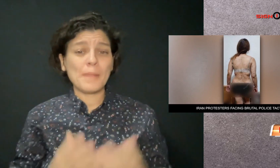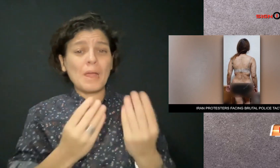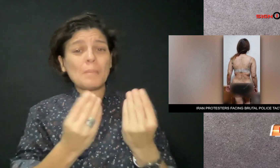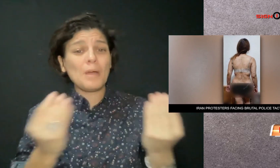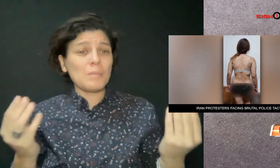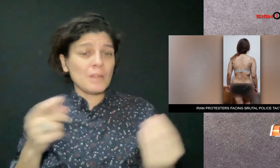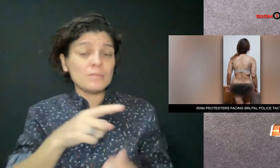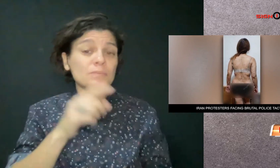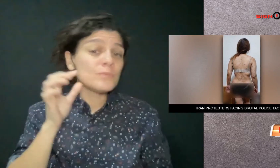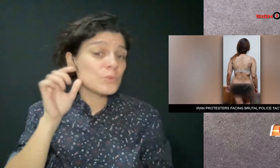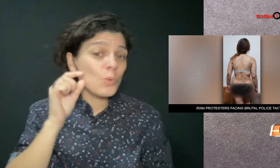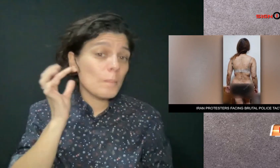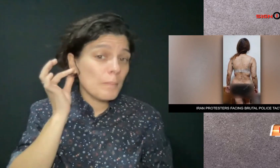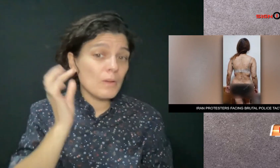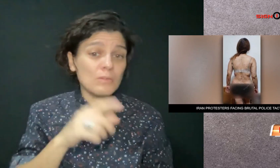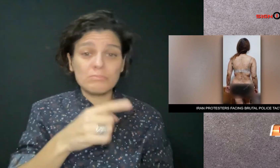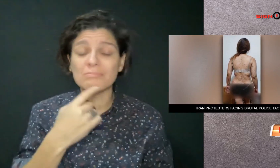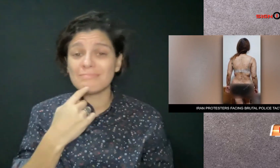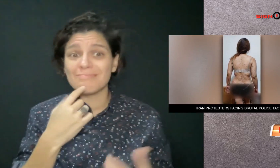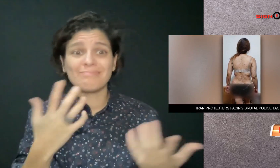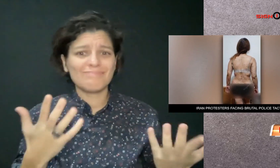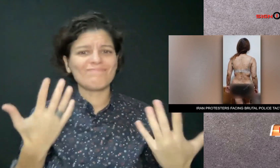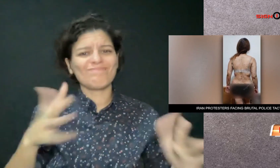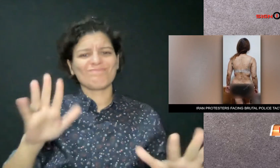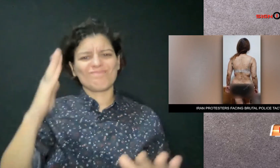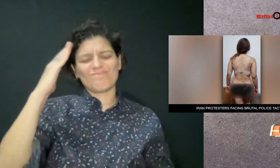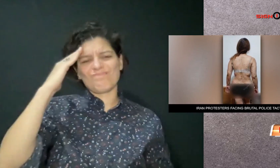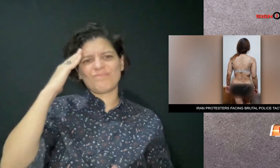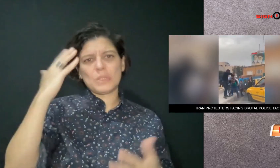many women say they know the dangers of defying the government